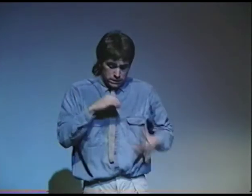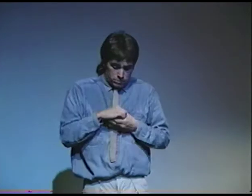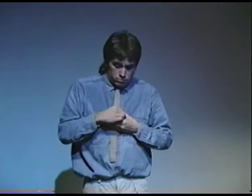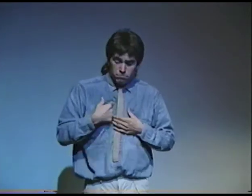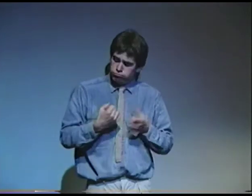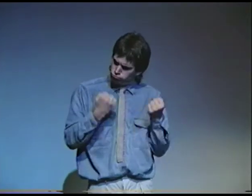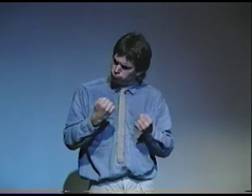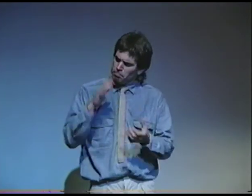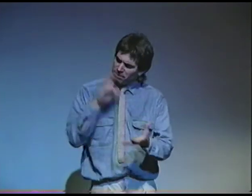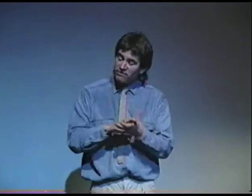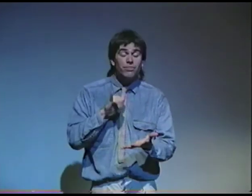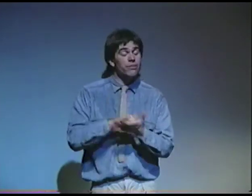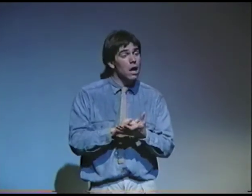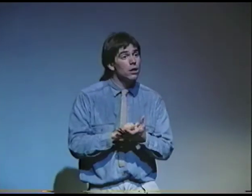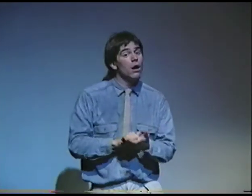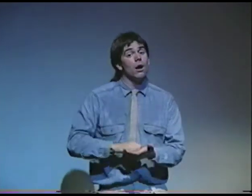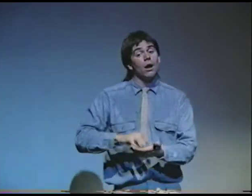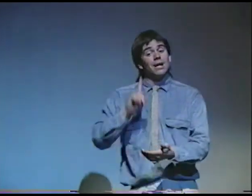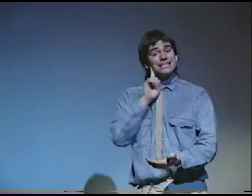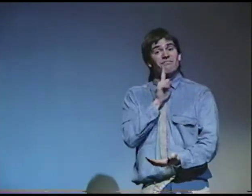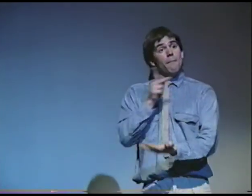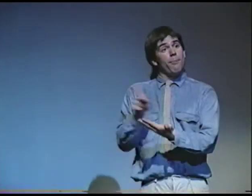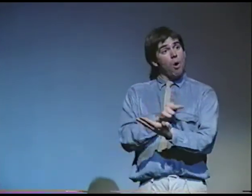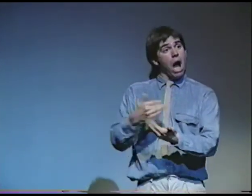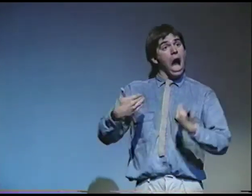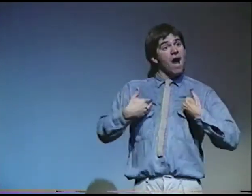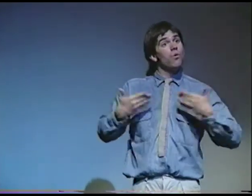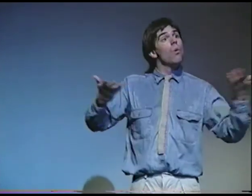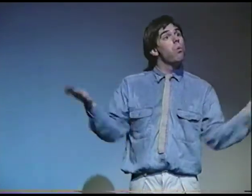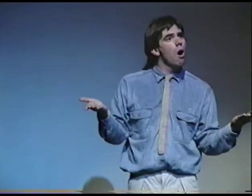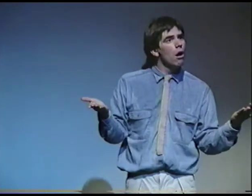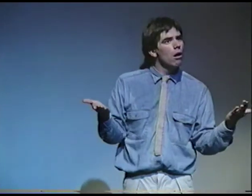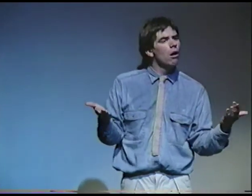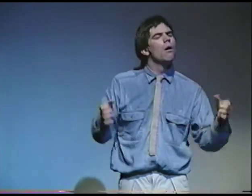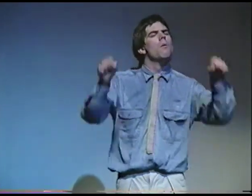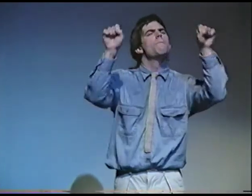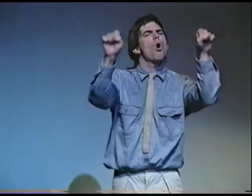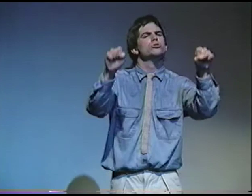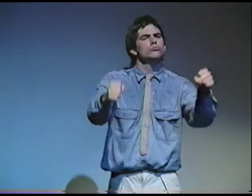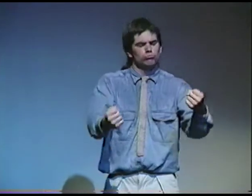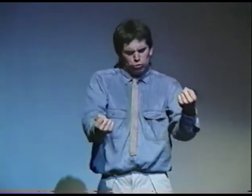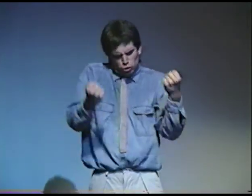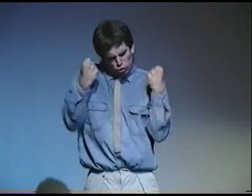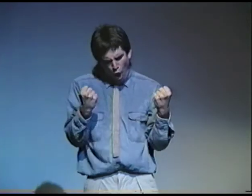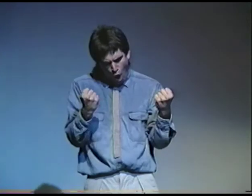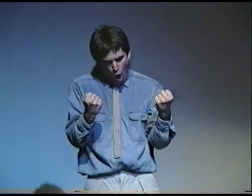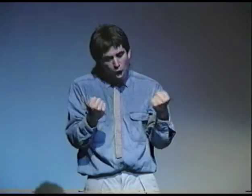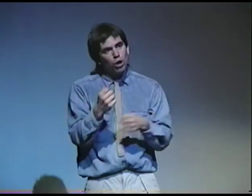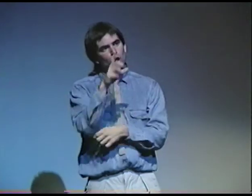I think I have a strong belief that deaf poetry has